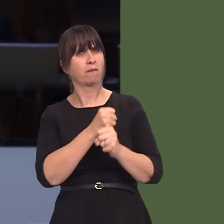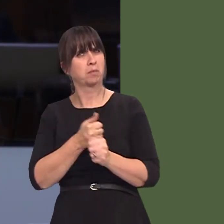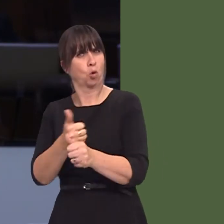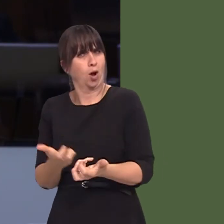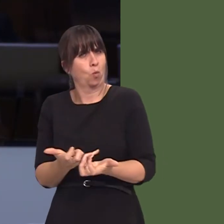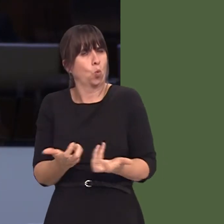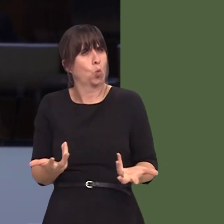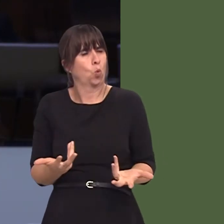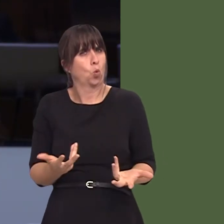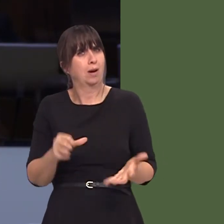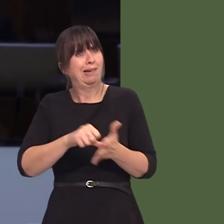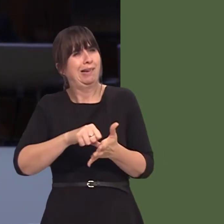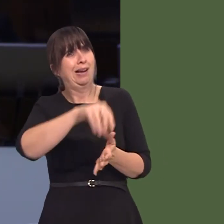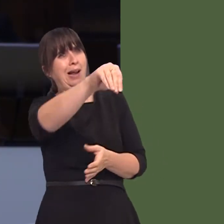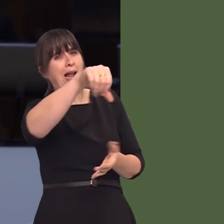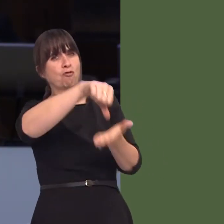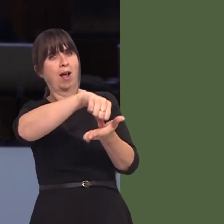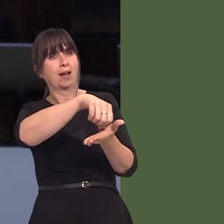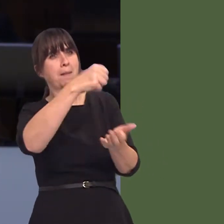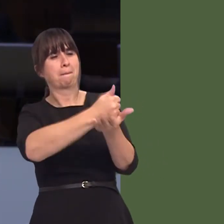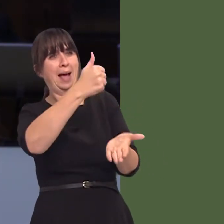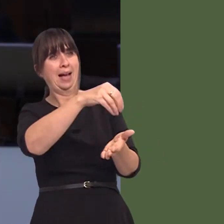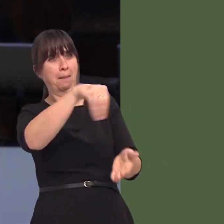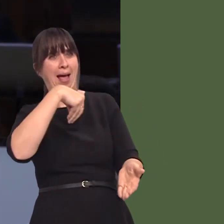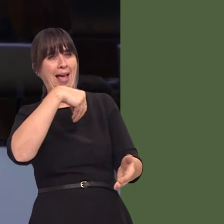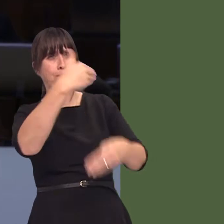support them in order for them to be paid from Iranian banks and businesses?